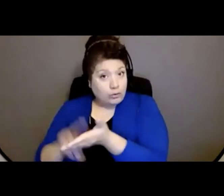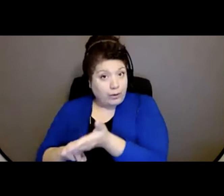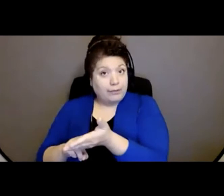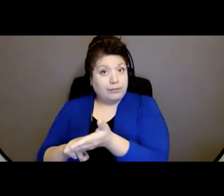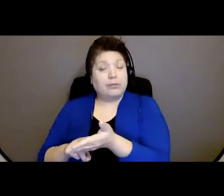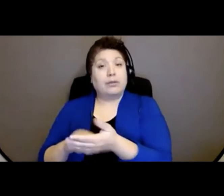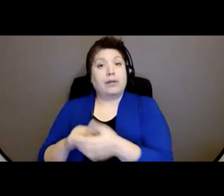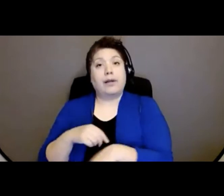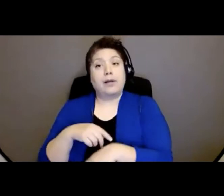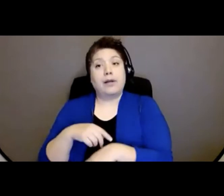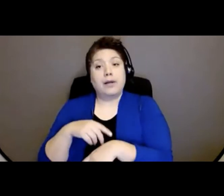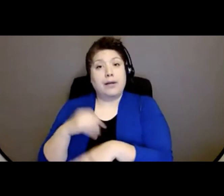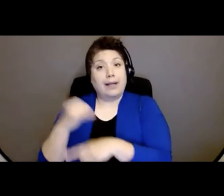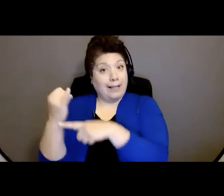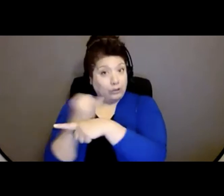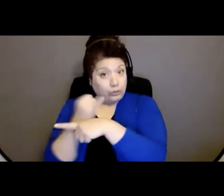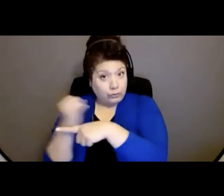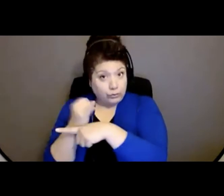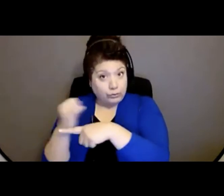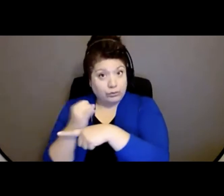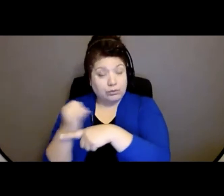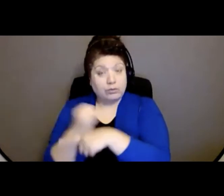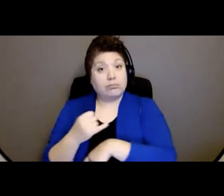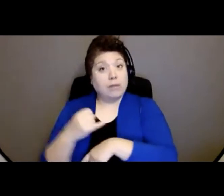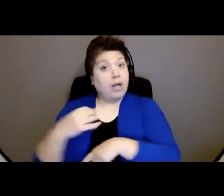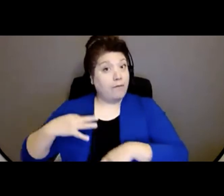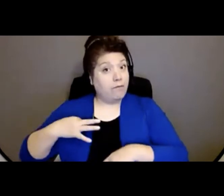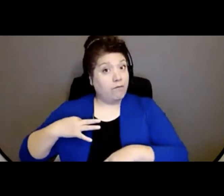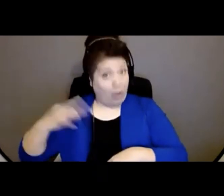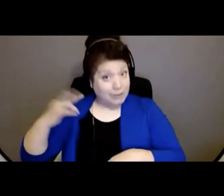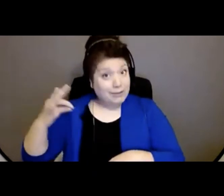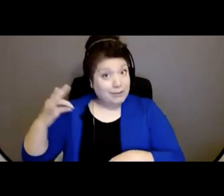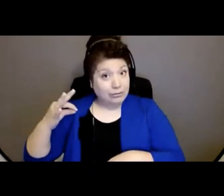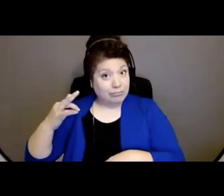INTERNSHIPS AND EVEN VOLUNTEER WORK. THAT'S ONE OF THE THINGS THAT DIANNE MENTIONED.